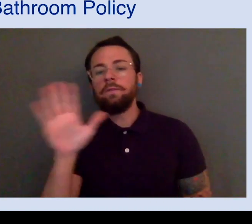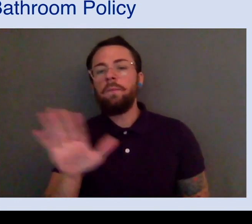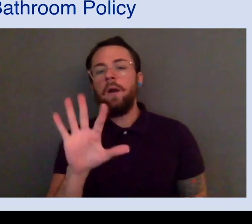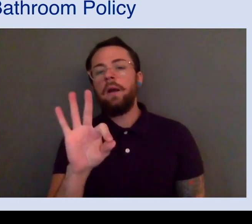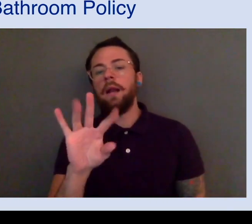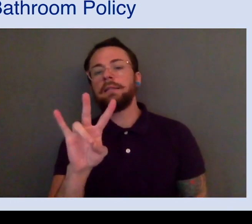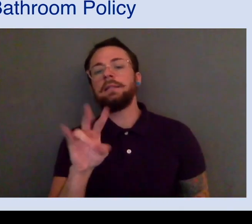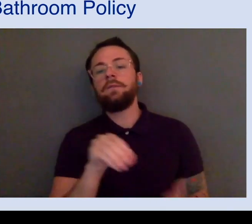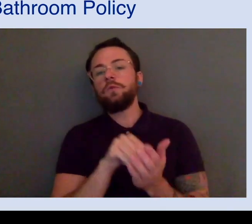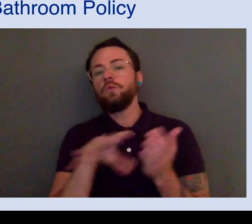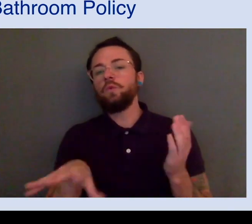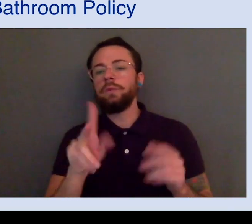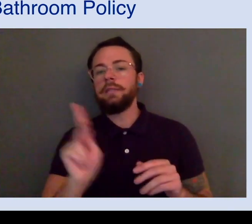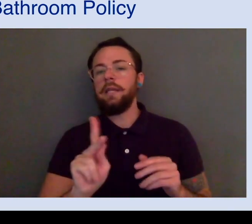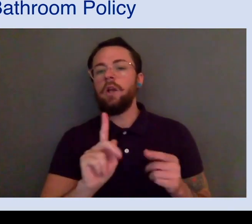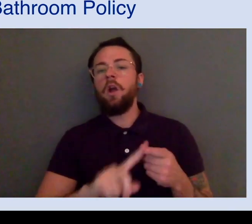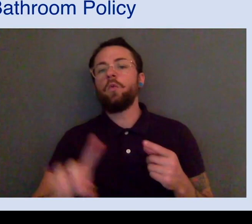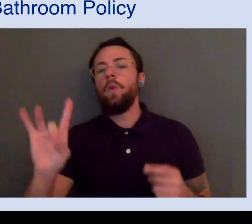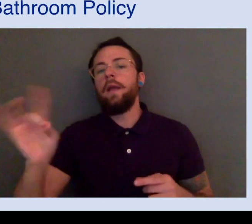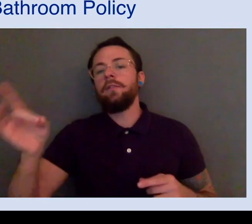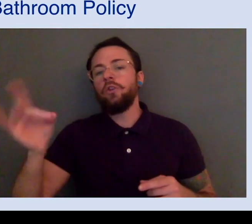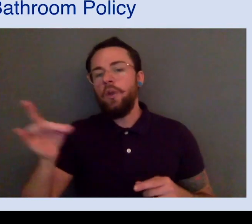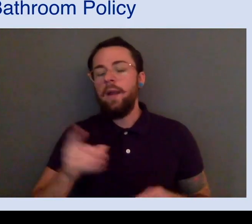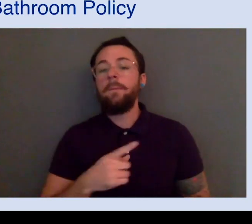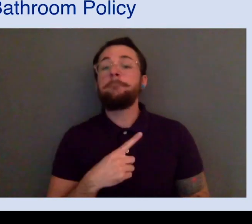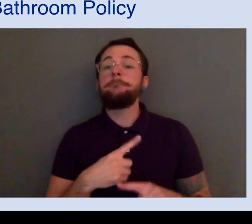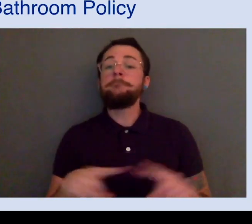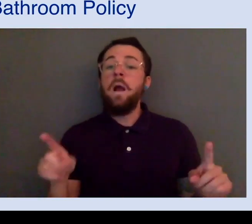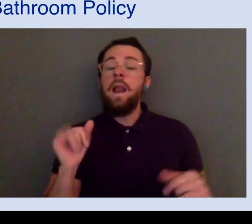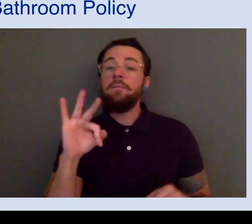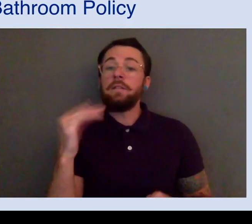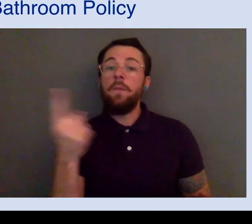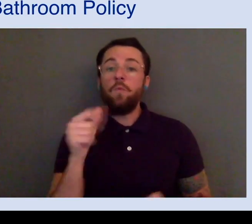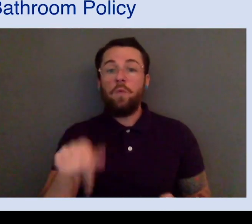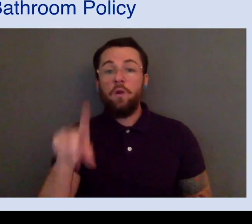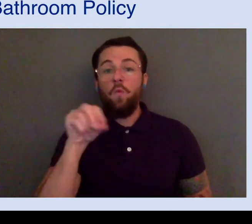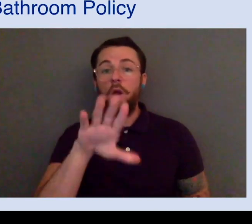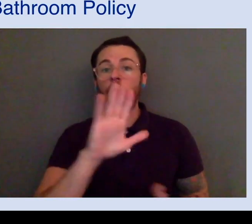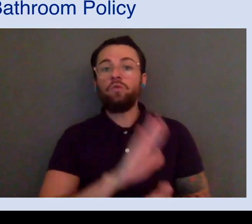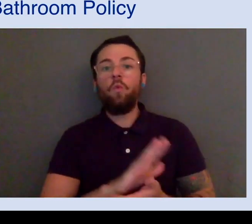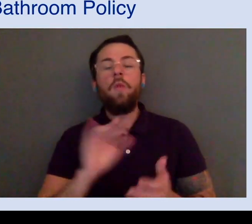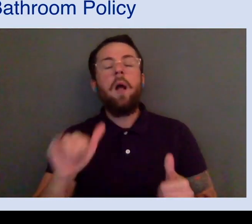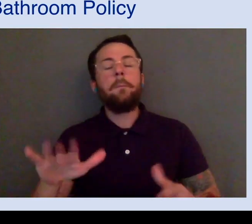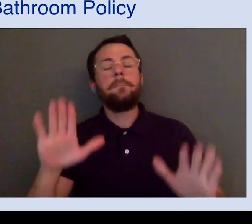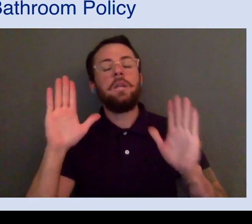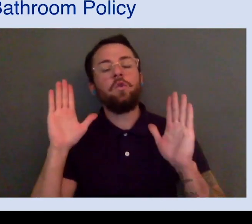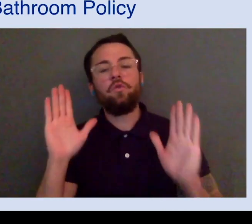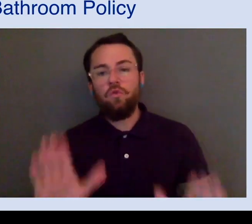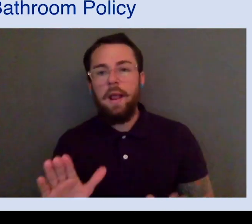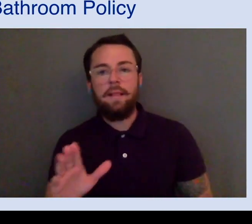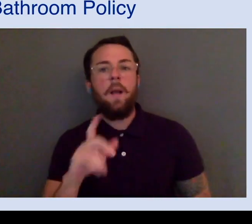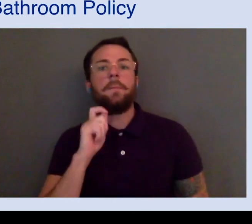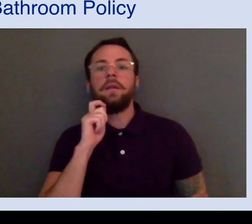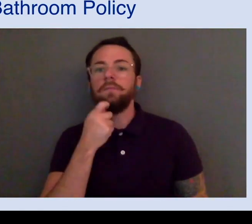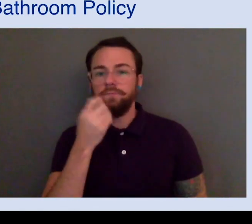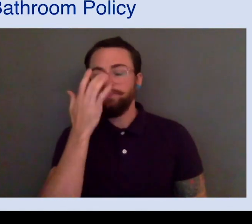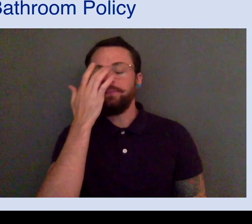So we're lucky. We're a fairly small school. We are only serving about 97 schools in K through 8th grade at the Claire center.